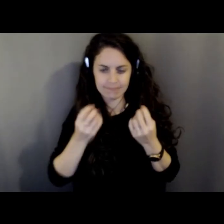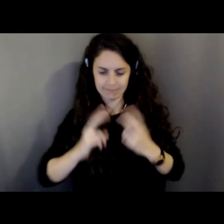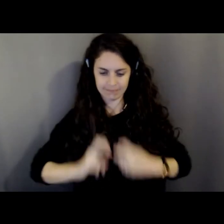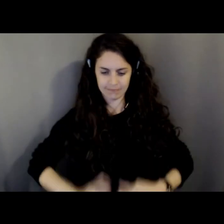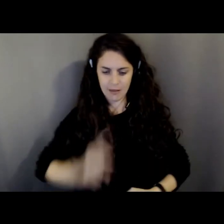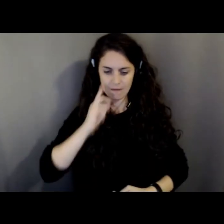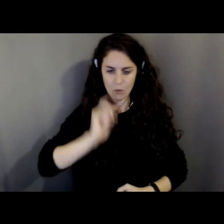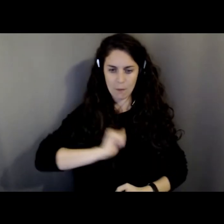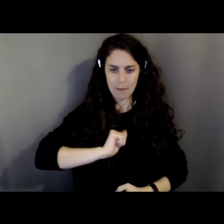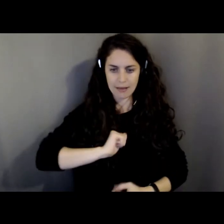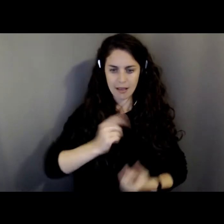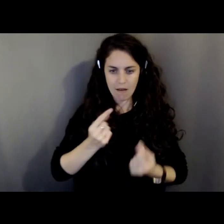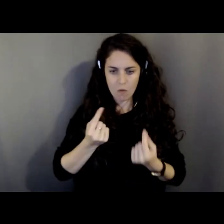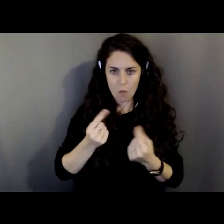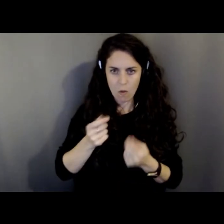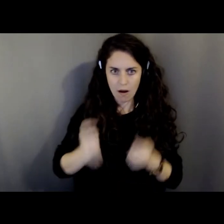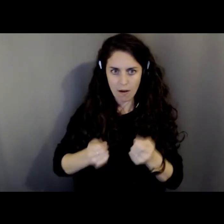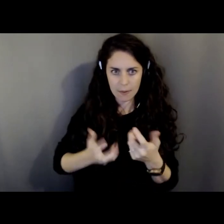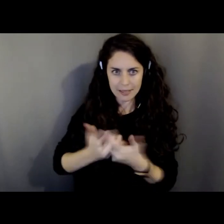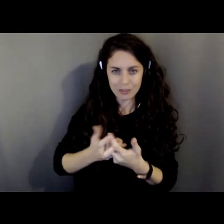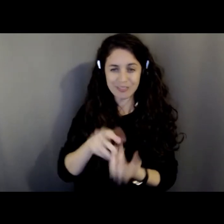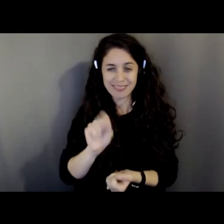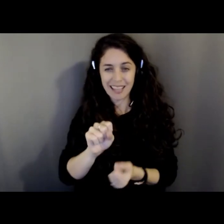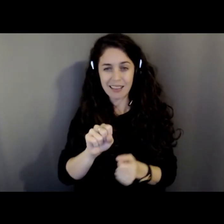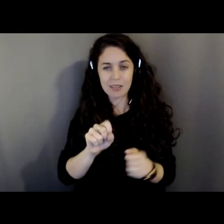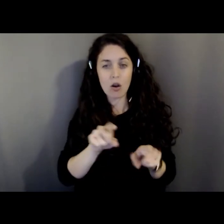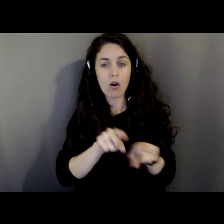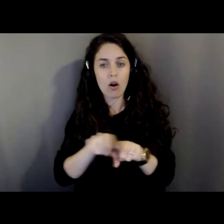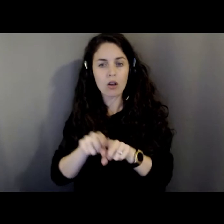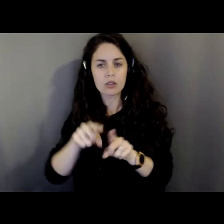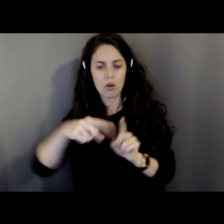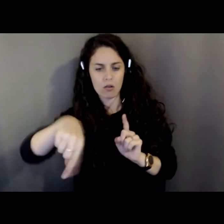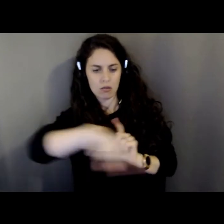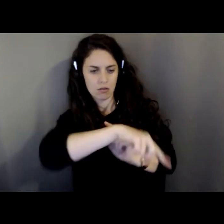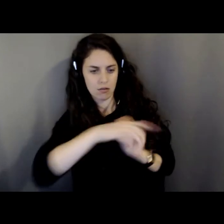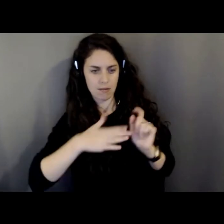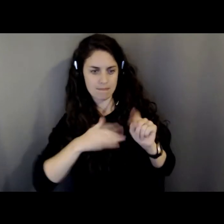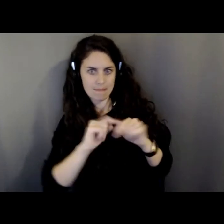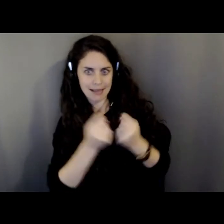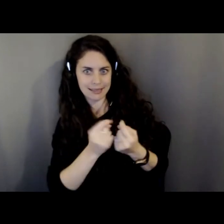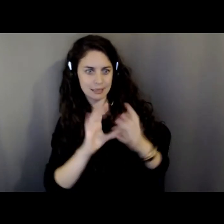helpful for them, but accommodations that would be beneficial for all students with disabilities.